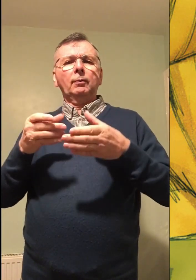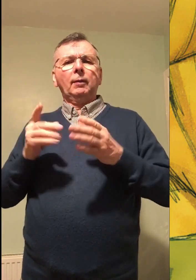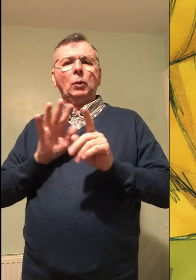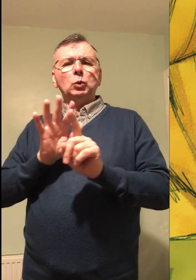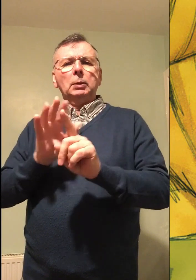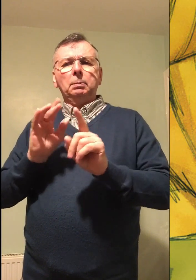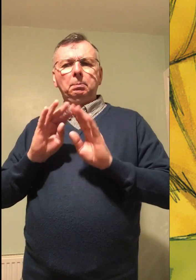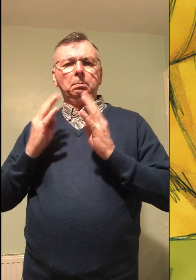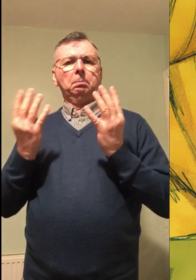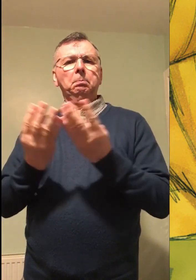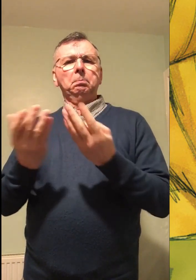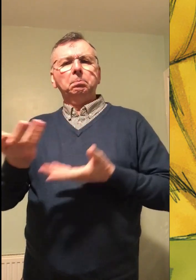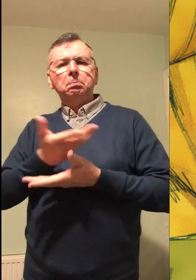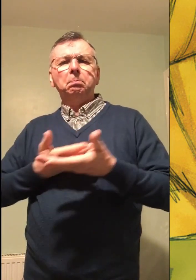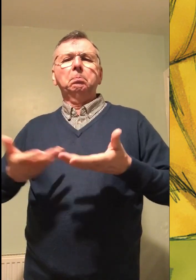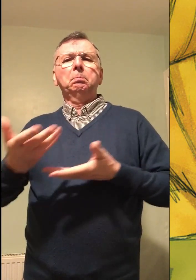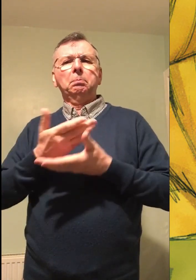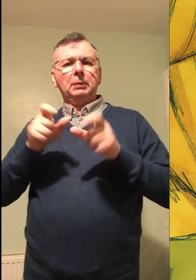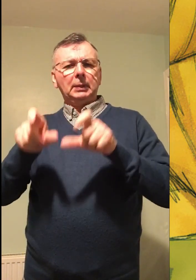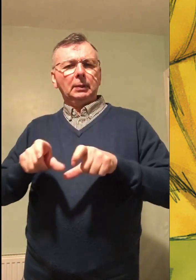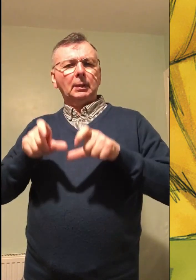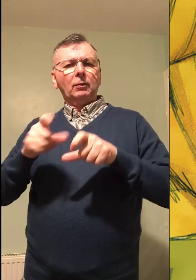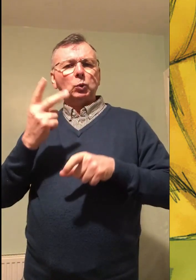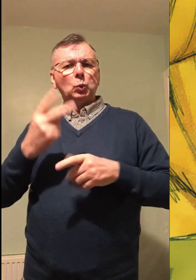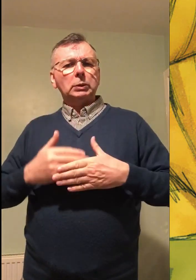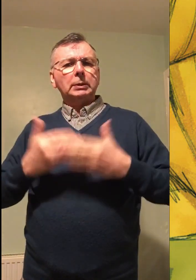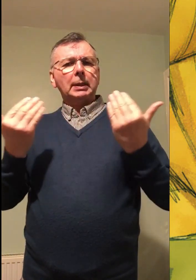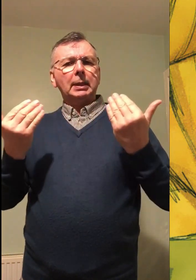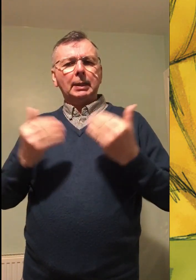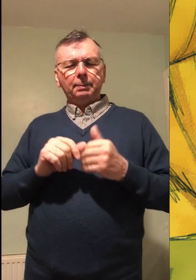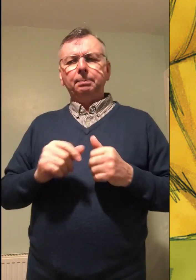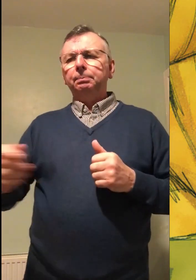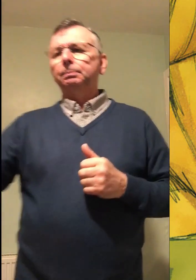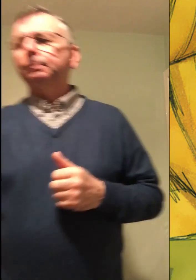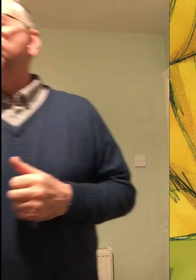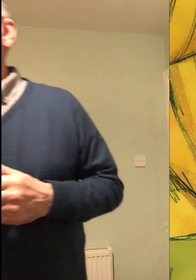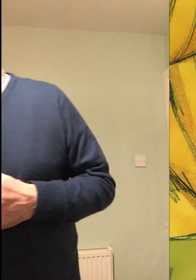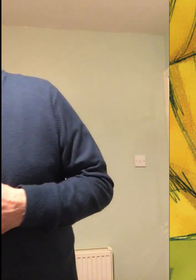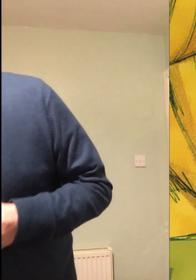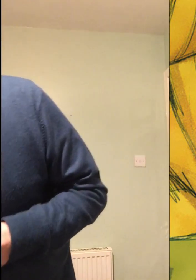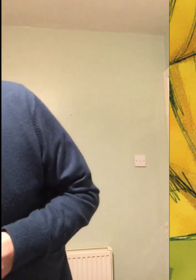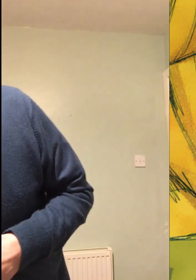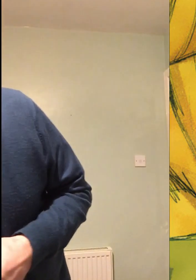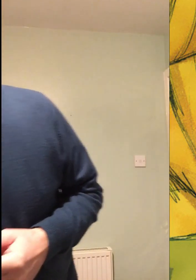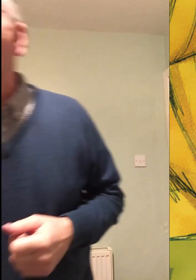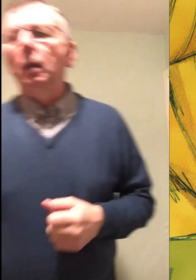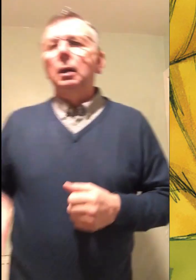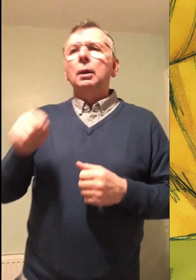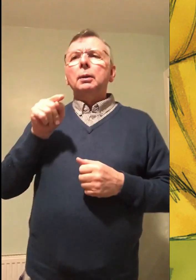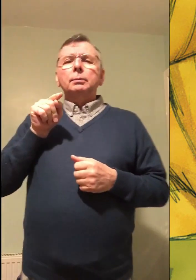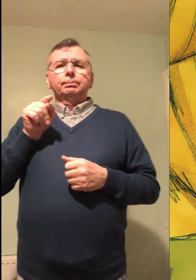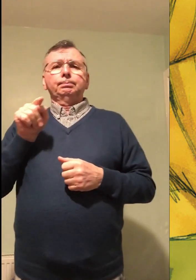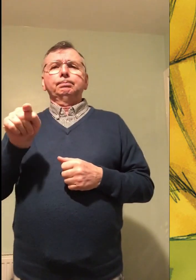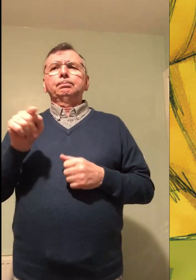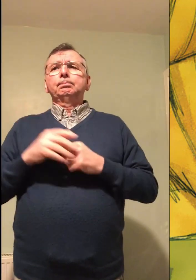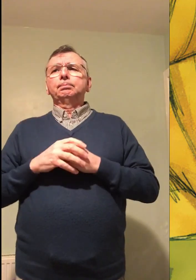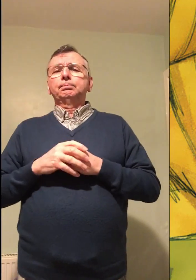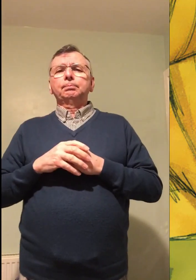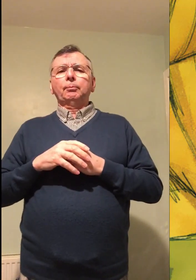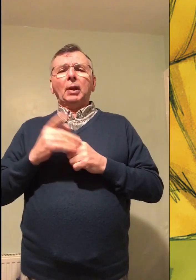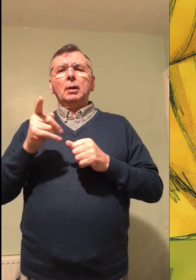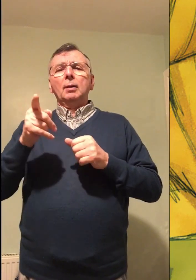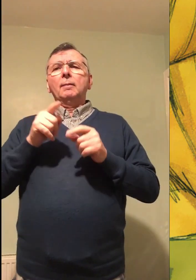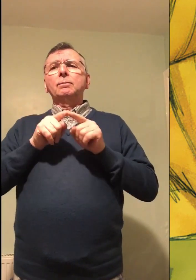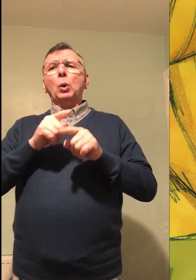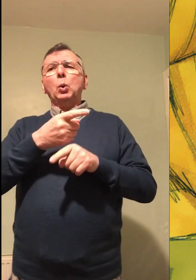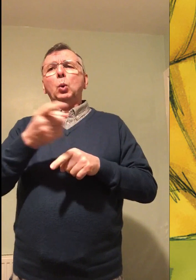glory so that God’s Son may be glorified through it.” Now Jesus loved Martha and